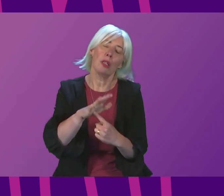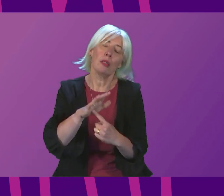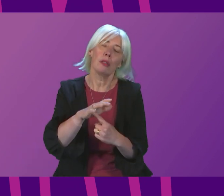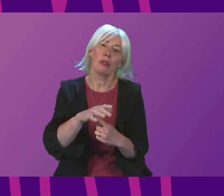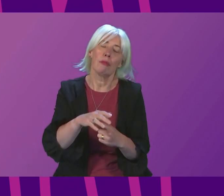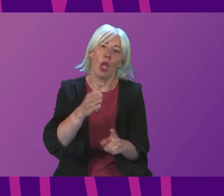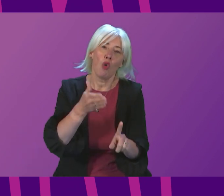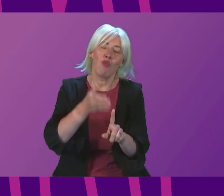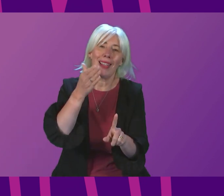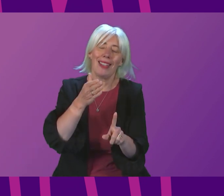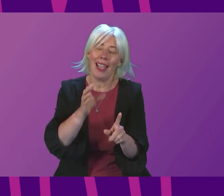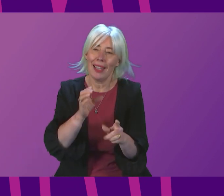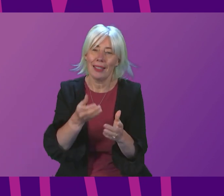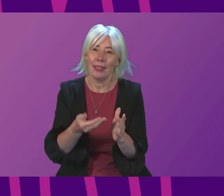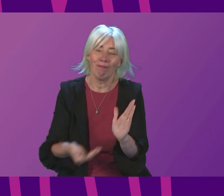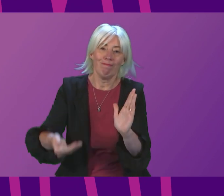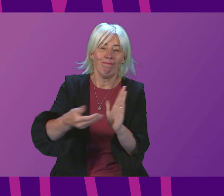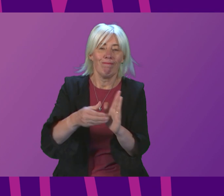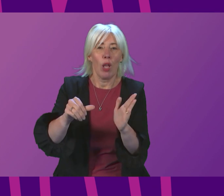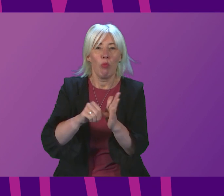It recognises the additional problems that are caused by the pandemic.